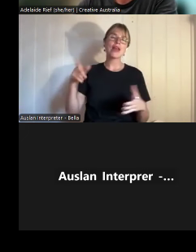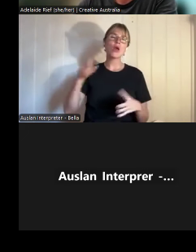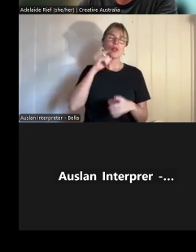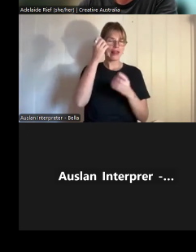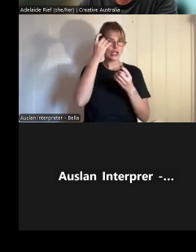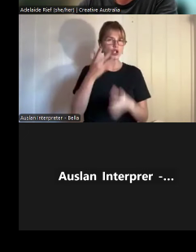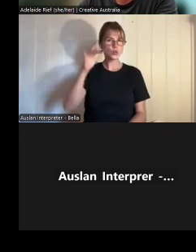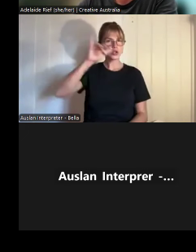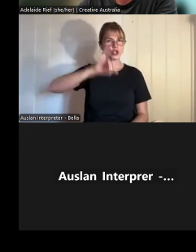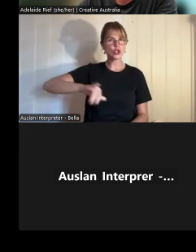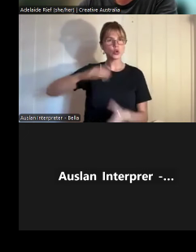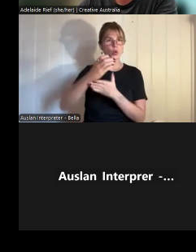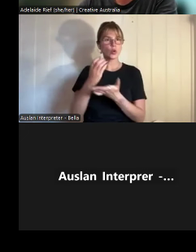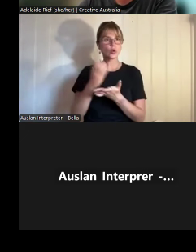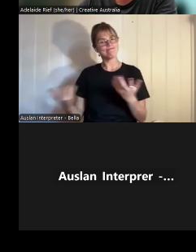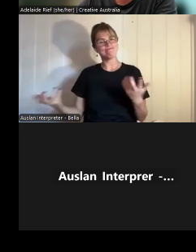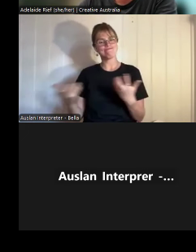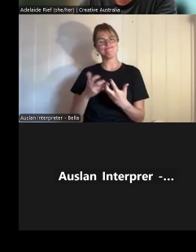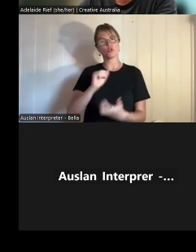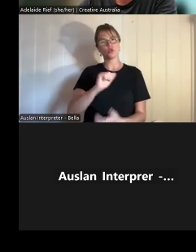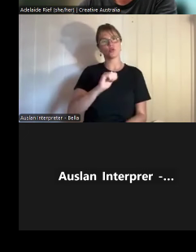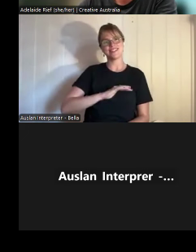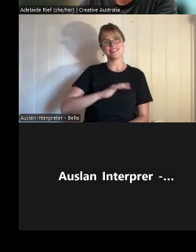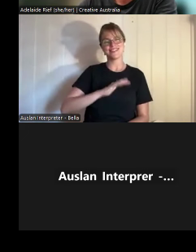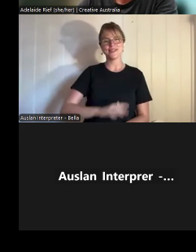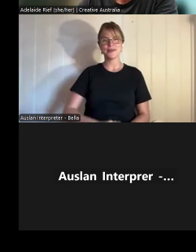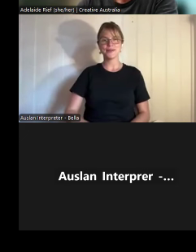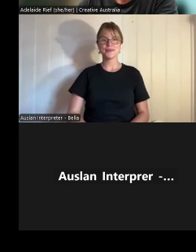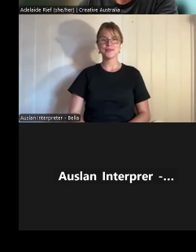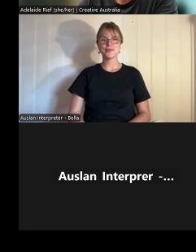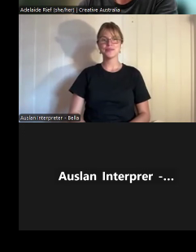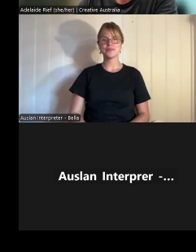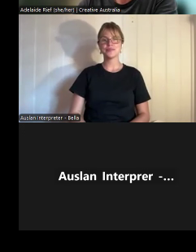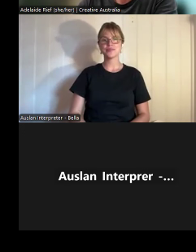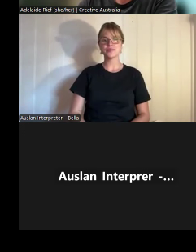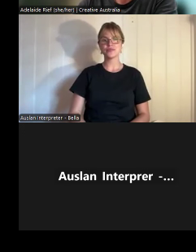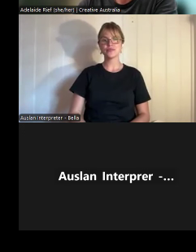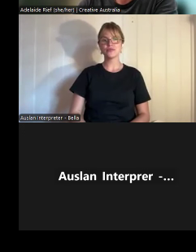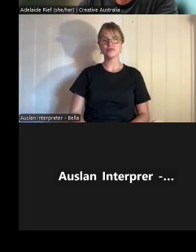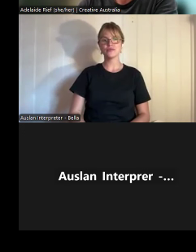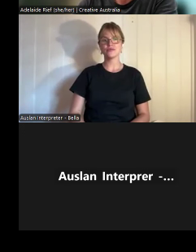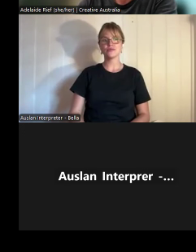different courses that will meet your different needs. As I have said a few times now, you can